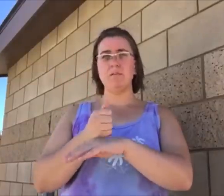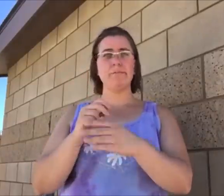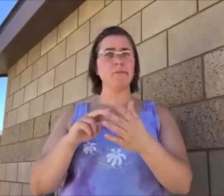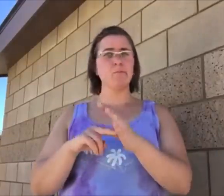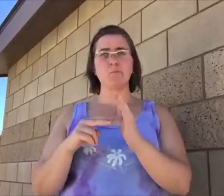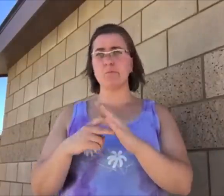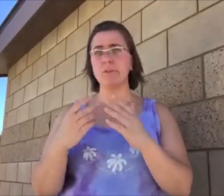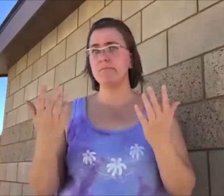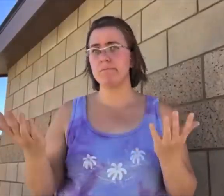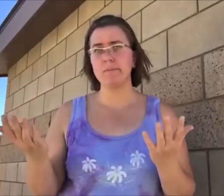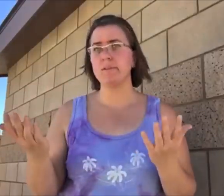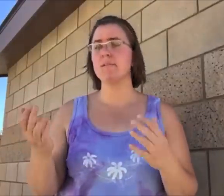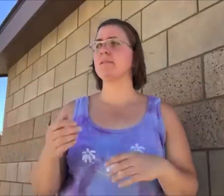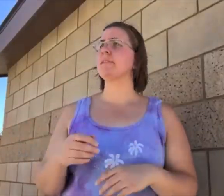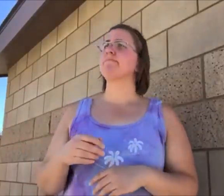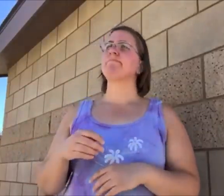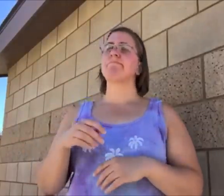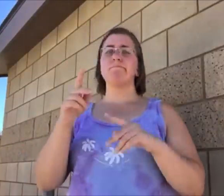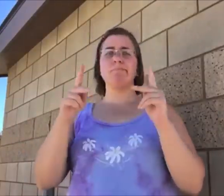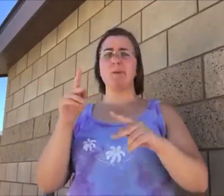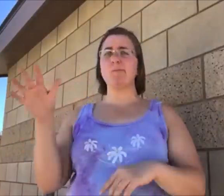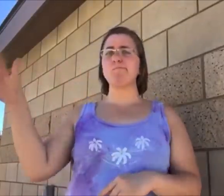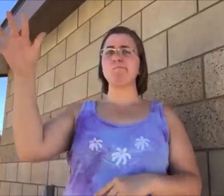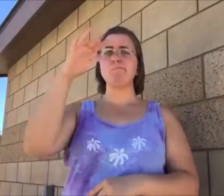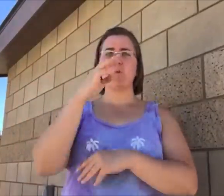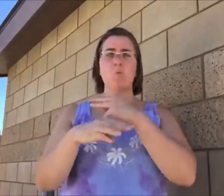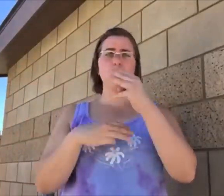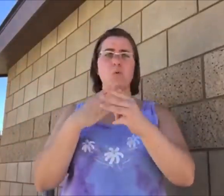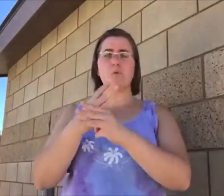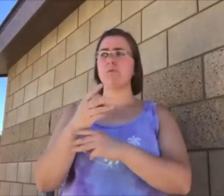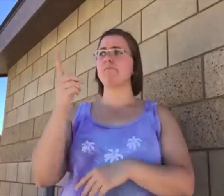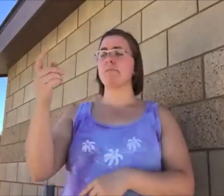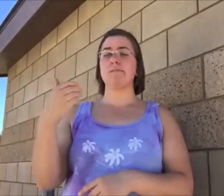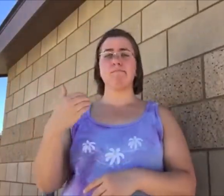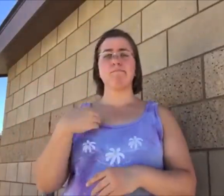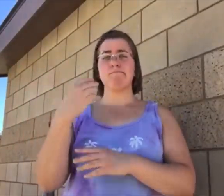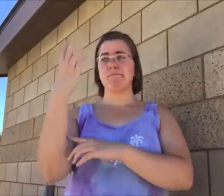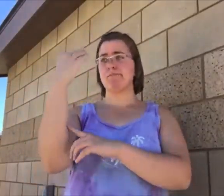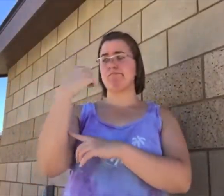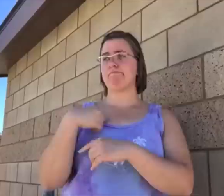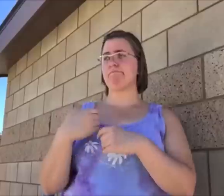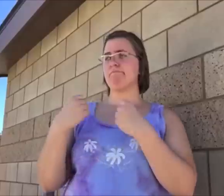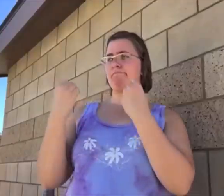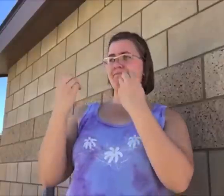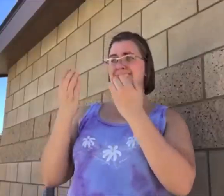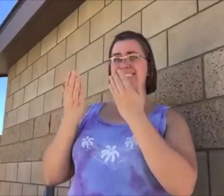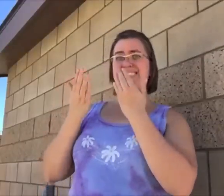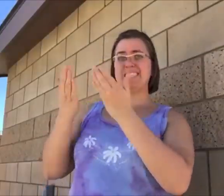meaning that people from all over the world can submit their videos of themselves